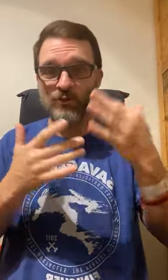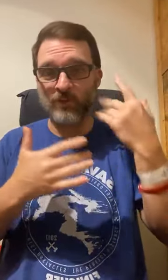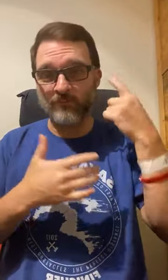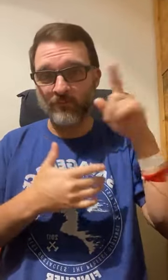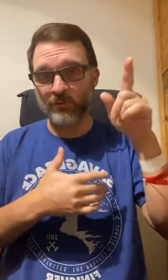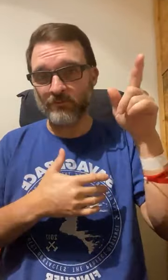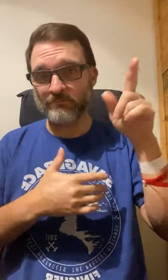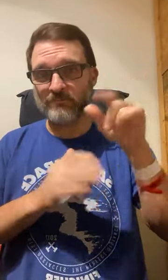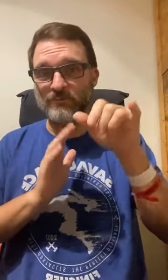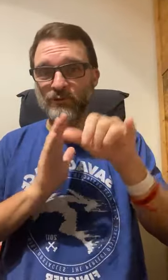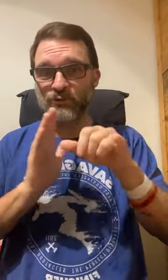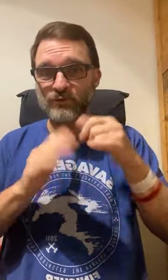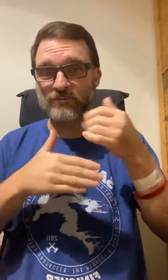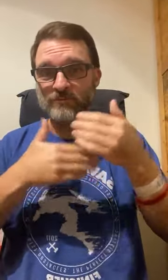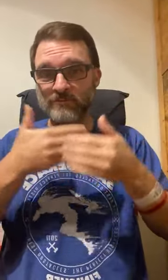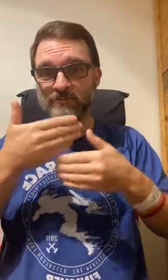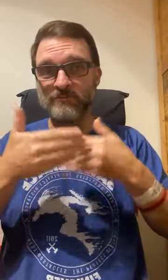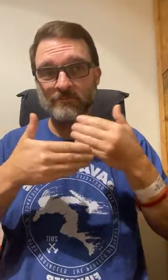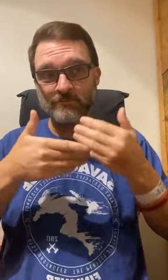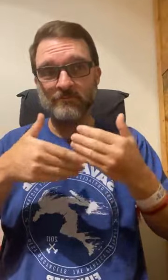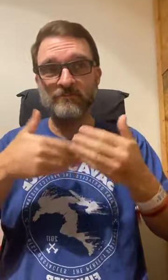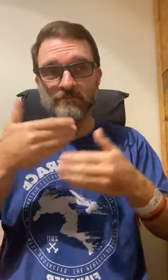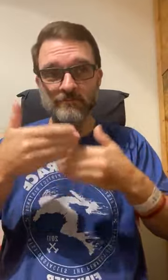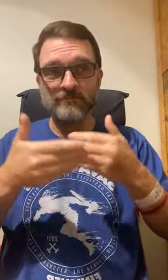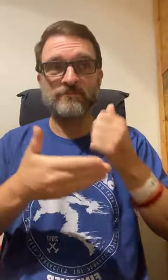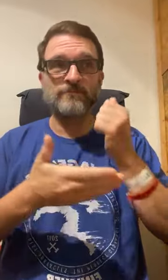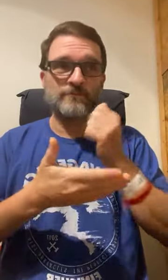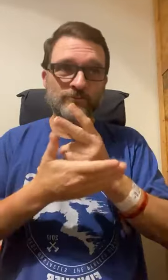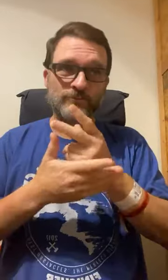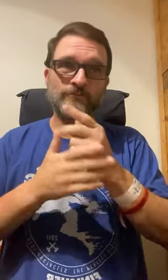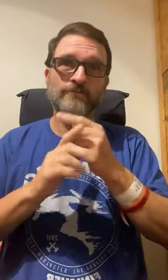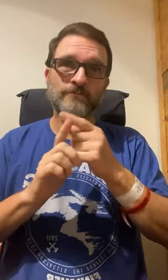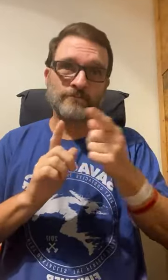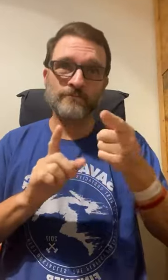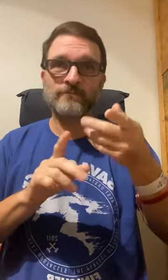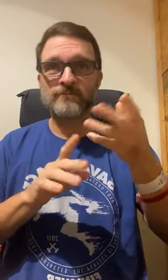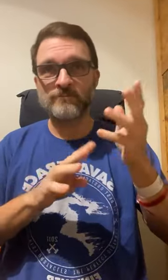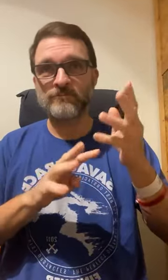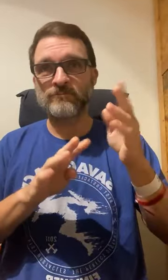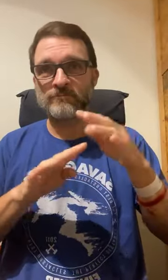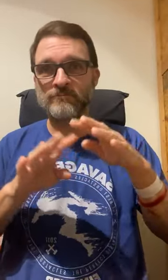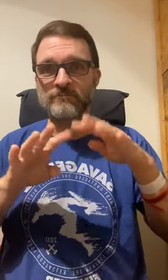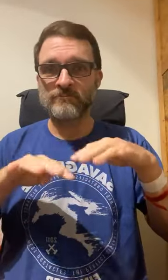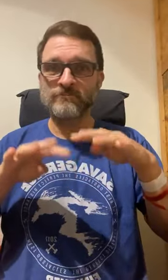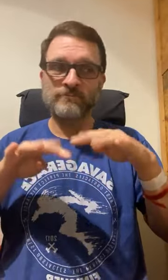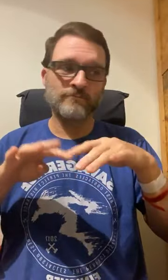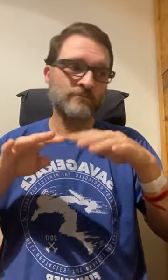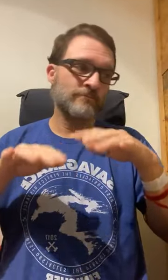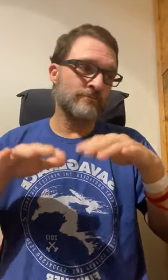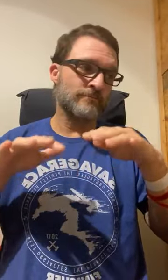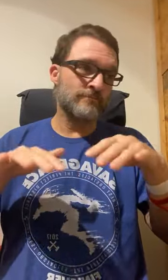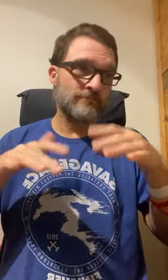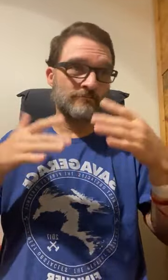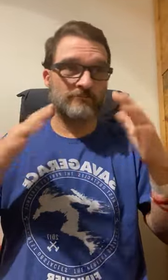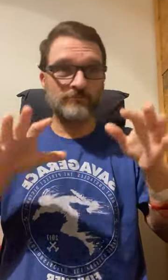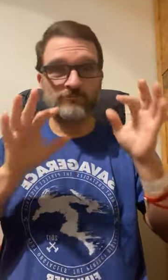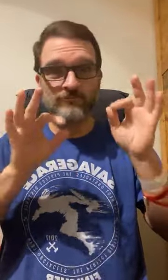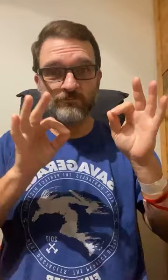Then when that was done, I had to wait for them for the YouTube to "process" and approve my video to upload it and etc.